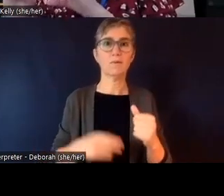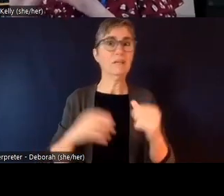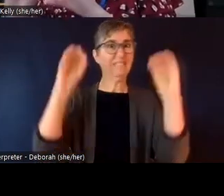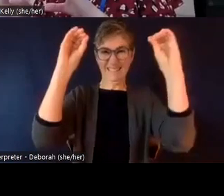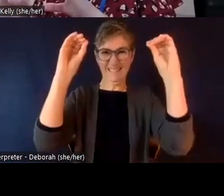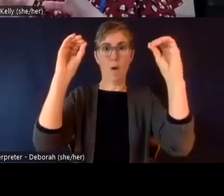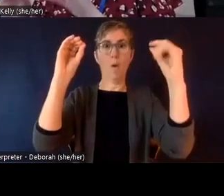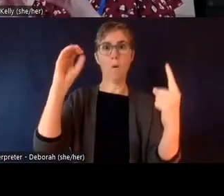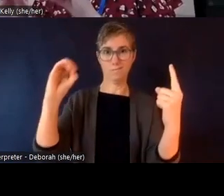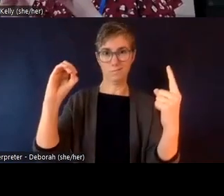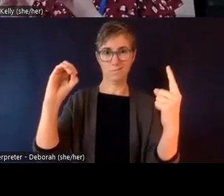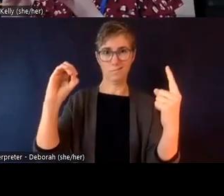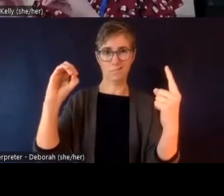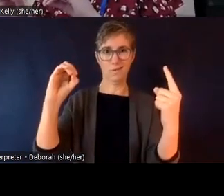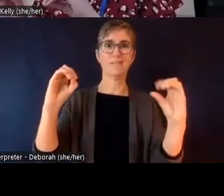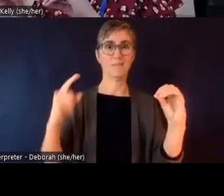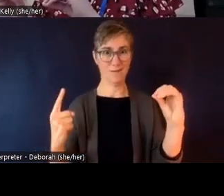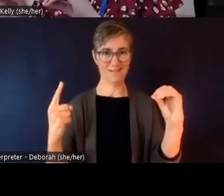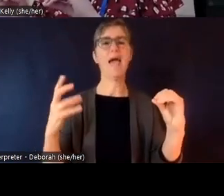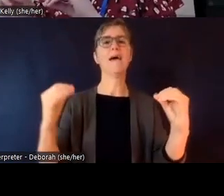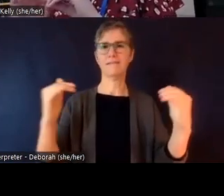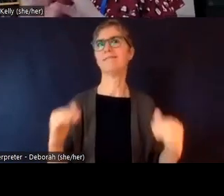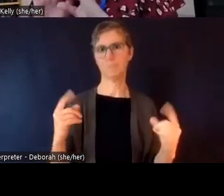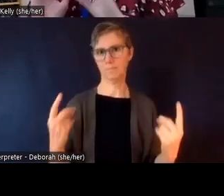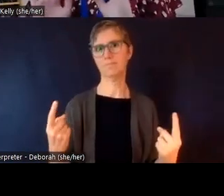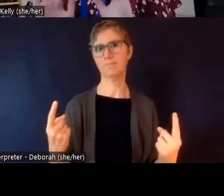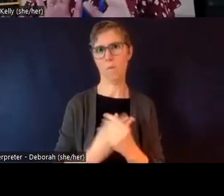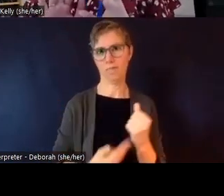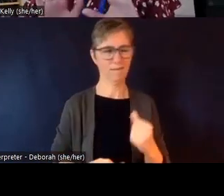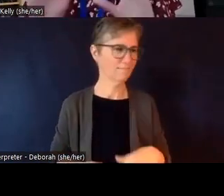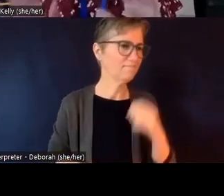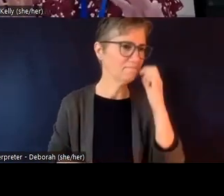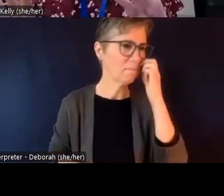in co-occurring suicidality and alcohol use disorder. I'm going to show you the numbers